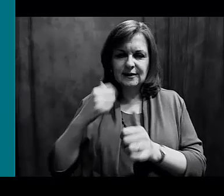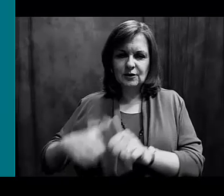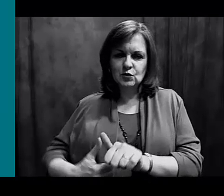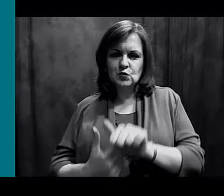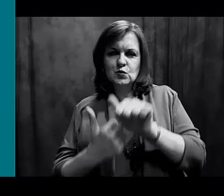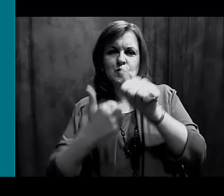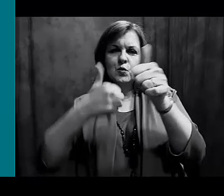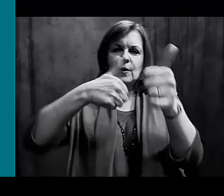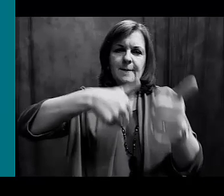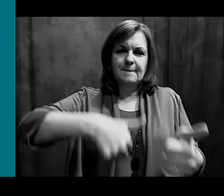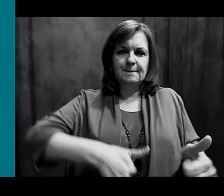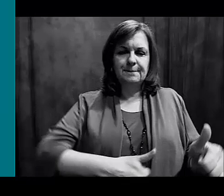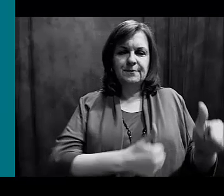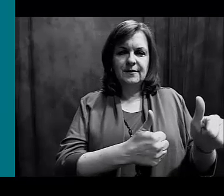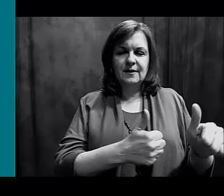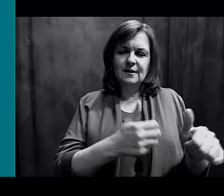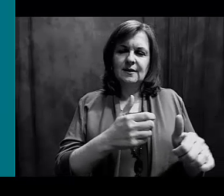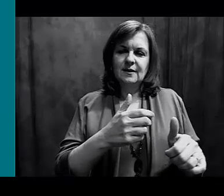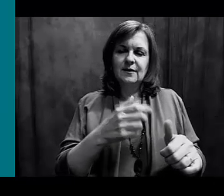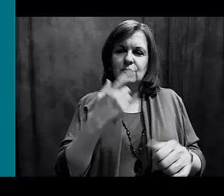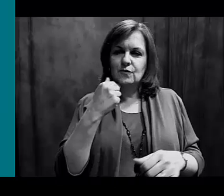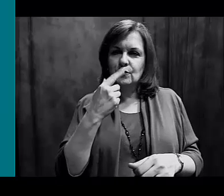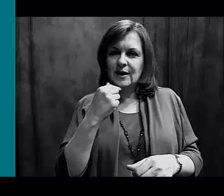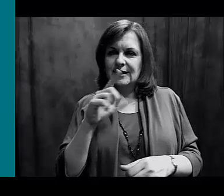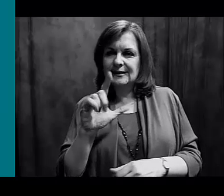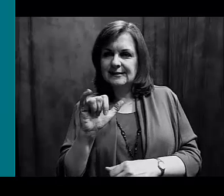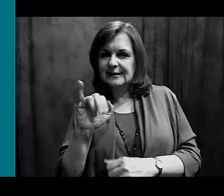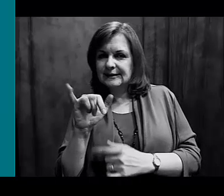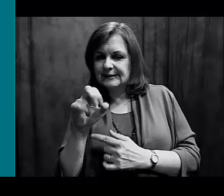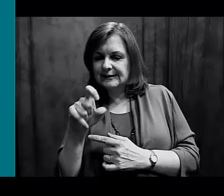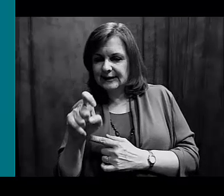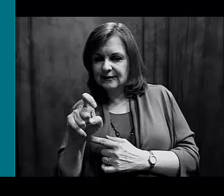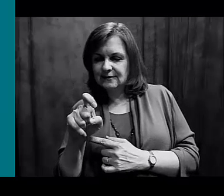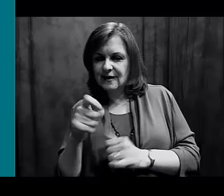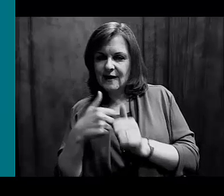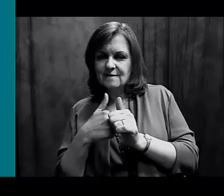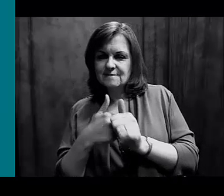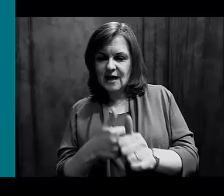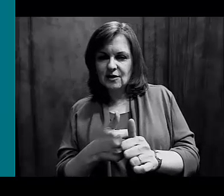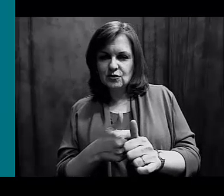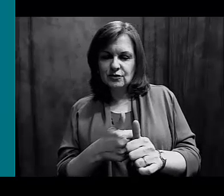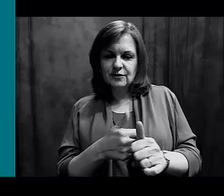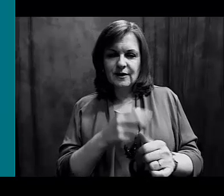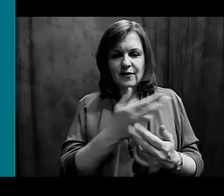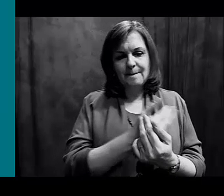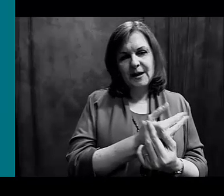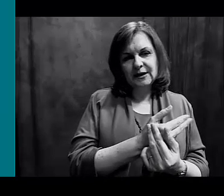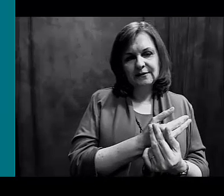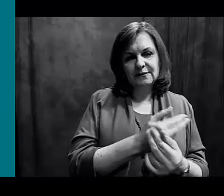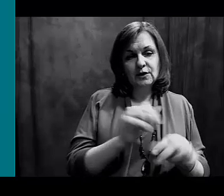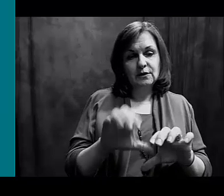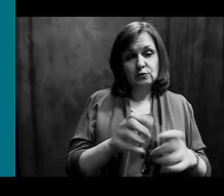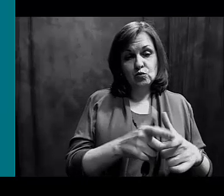in the red which is the lynx following the snowshoe hare -- so the bunnies do well